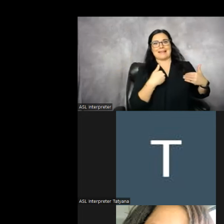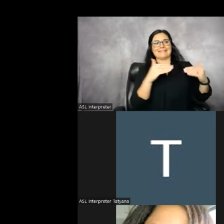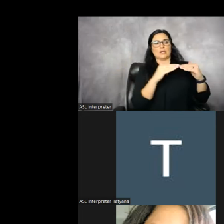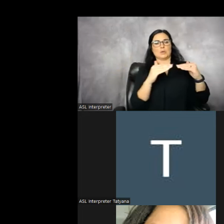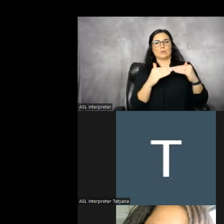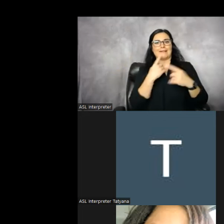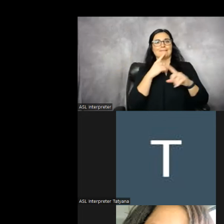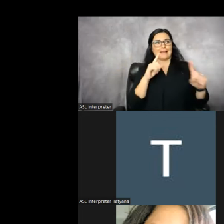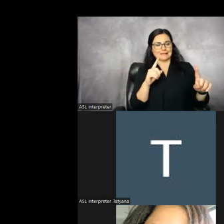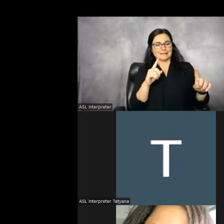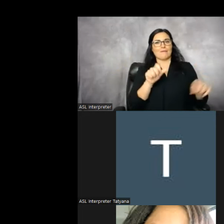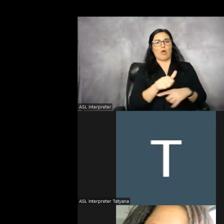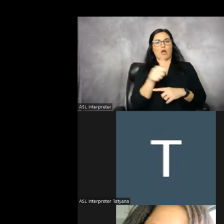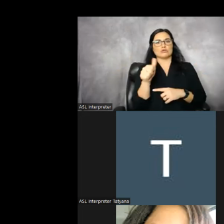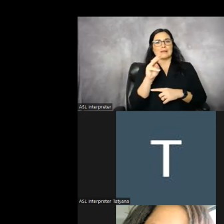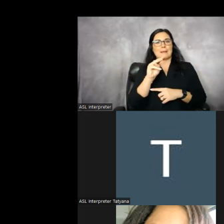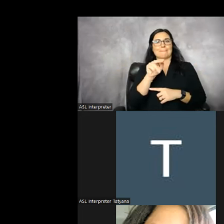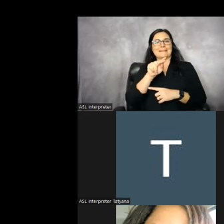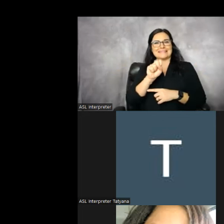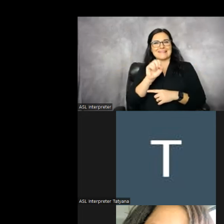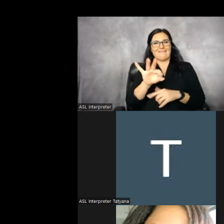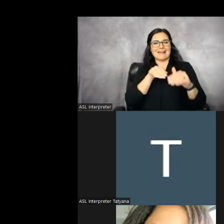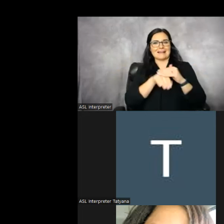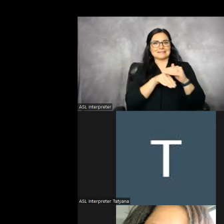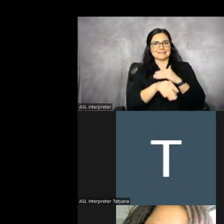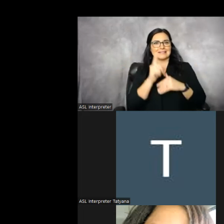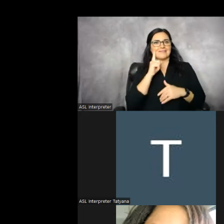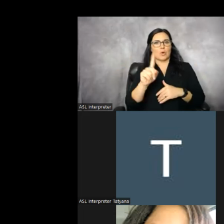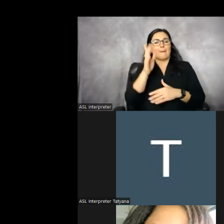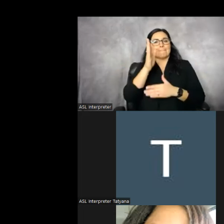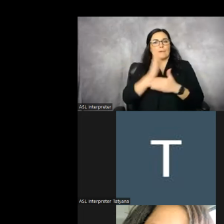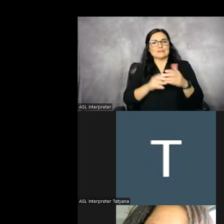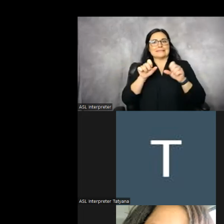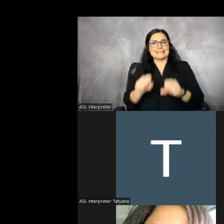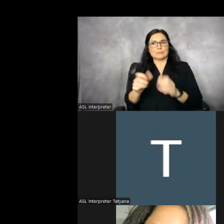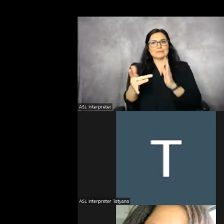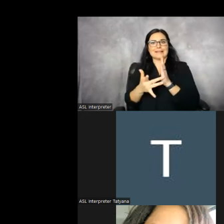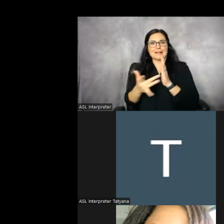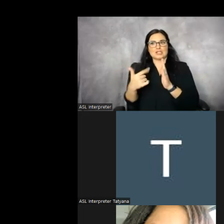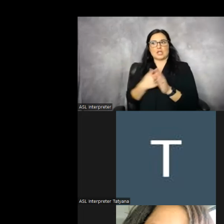of access for the partially accessible technologies that we adopt, use, or procure.